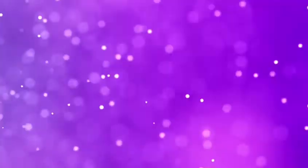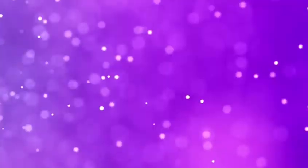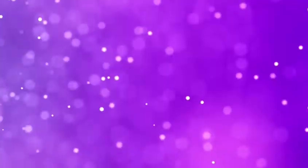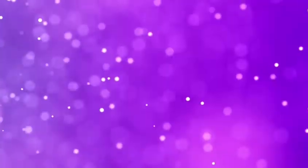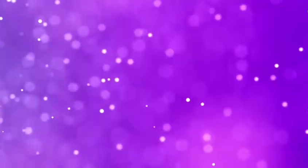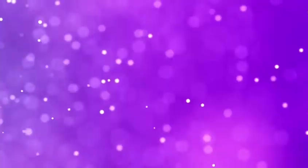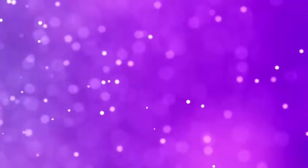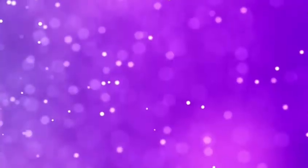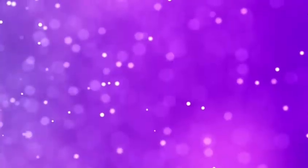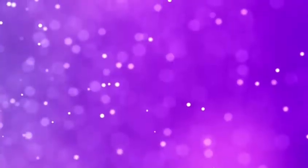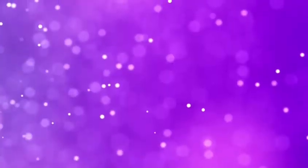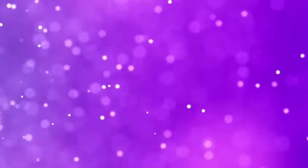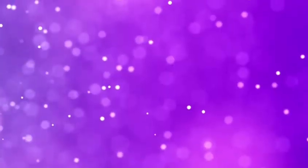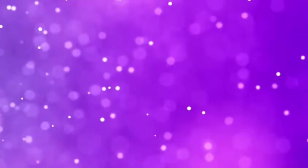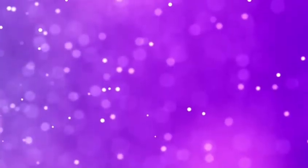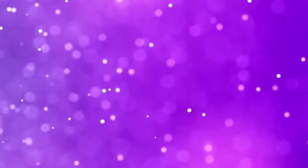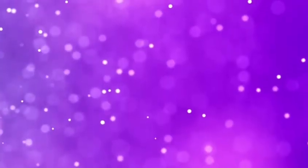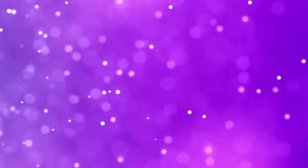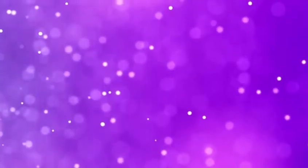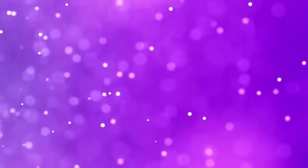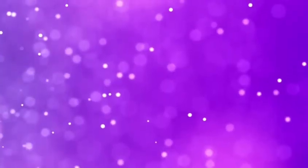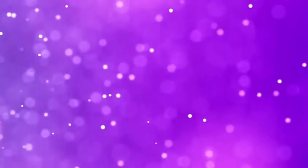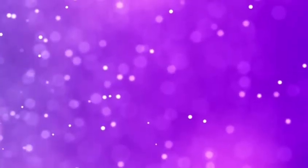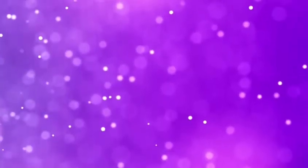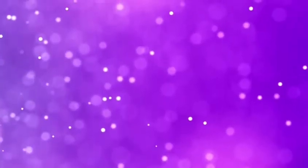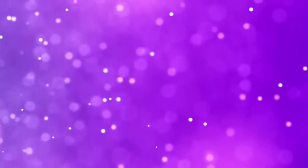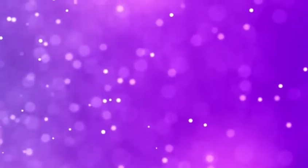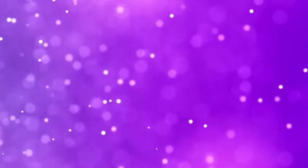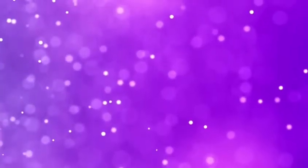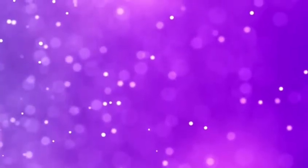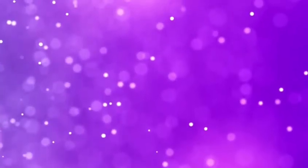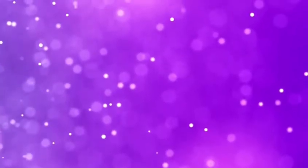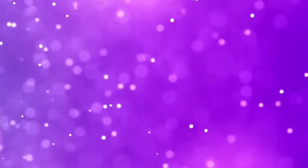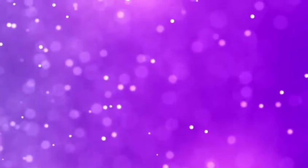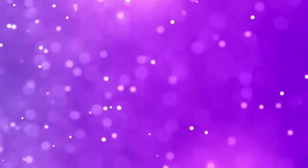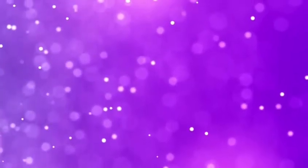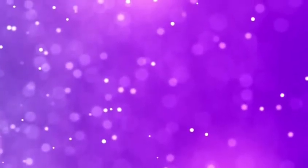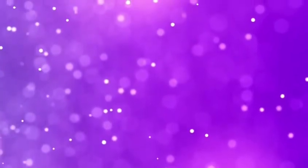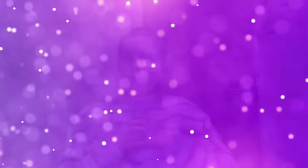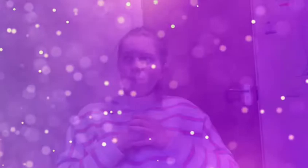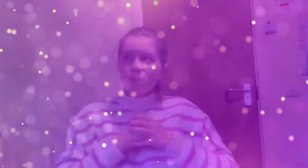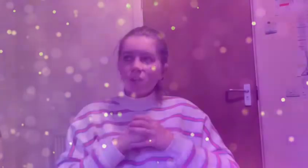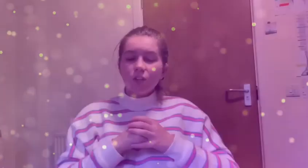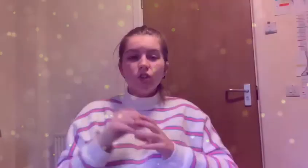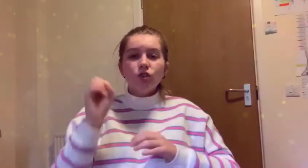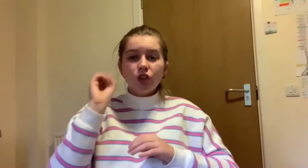I don't know what happened here but let's pretend this random background doesn't exist...